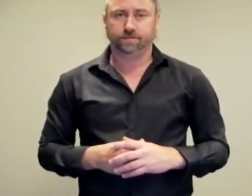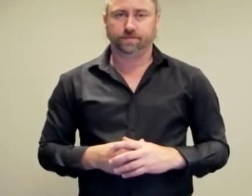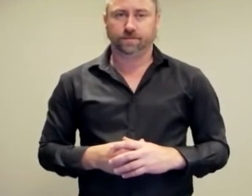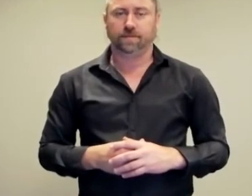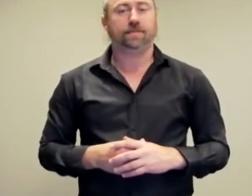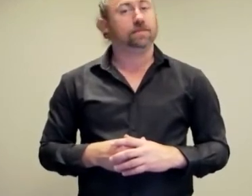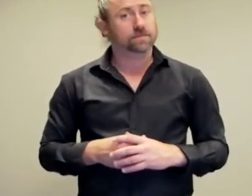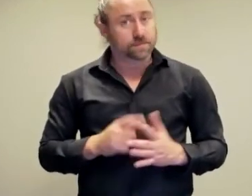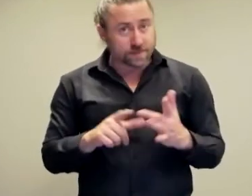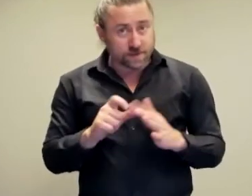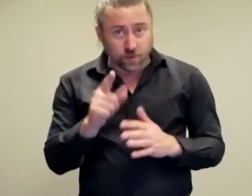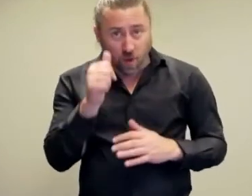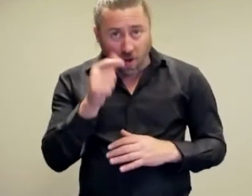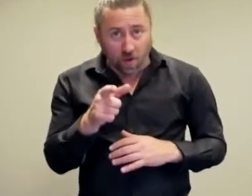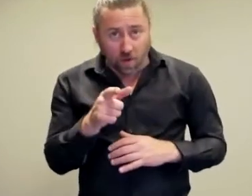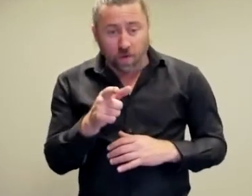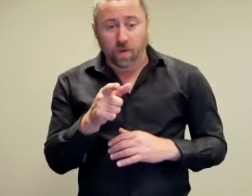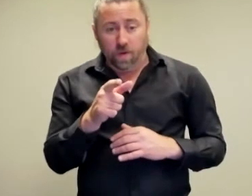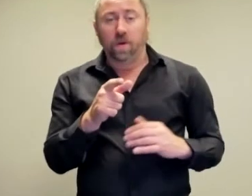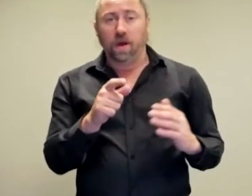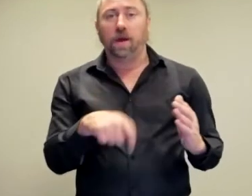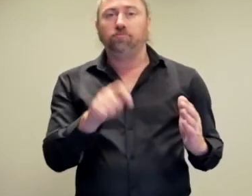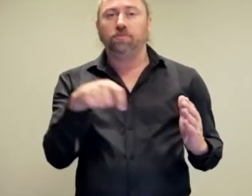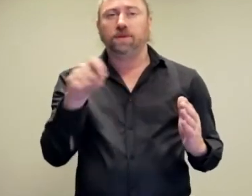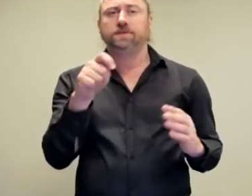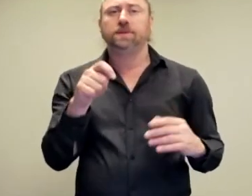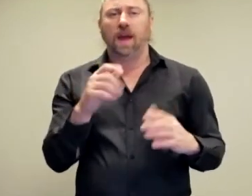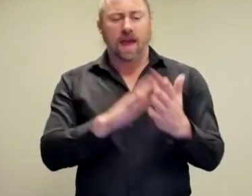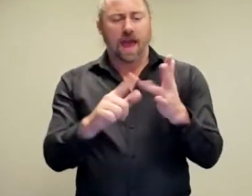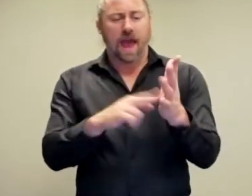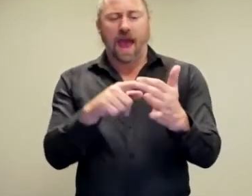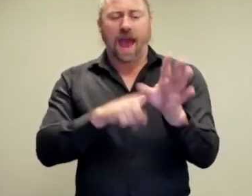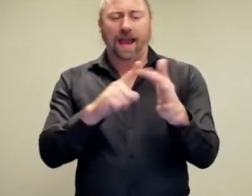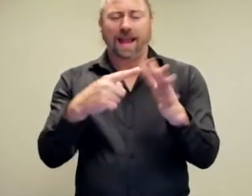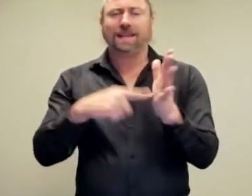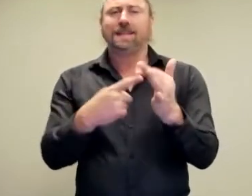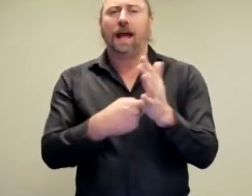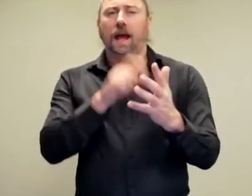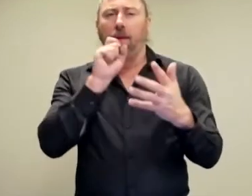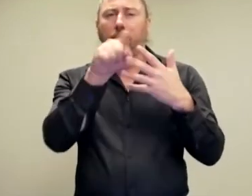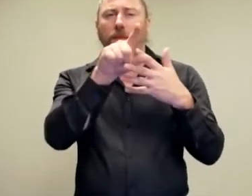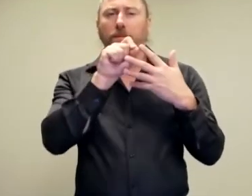And did you know that the brush tip tongue of a honey eater functions the same way as a paintbrush.